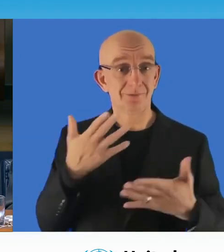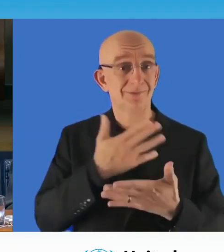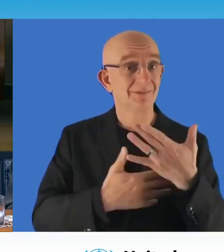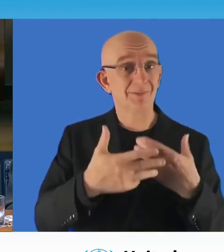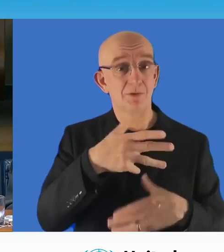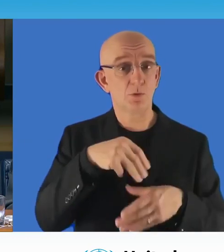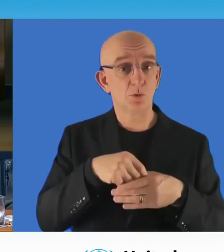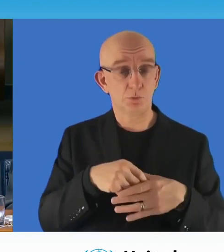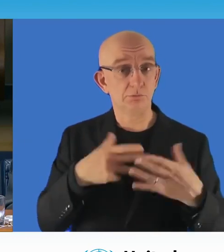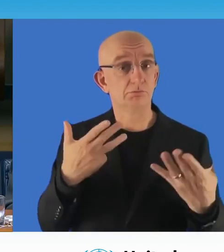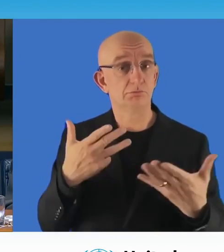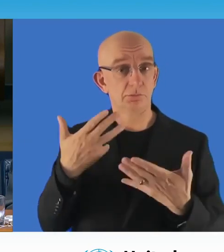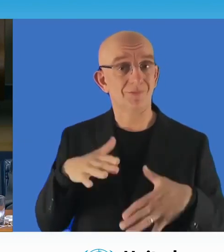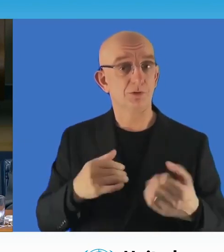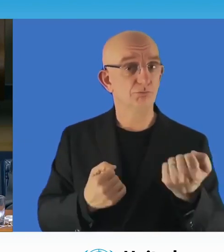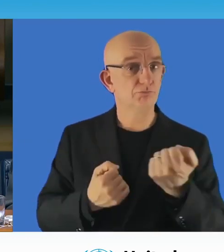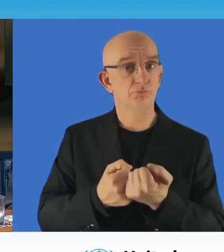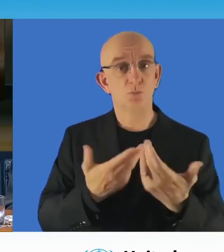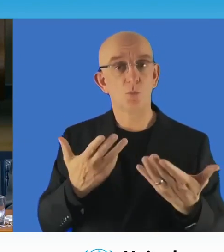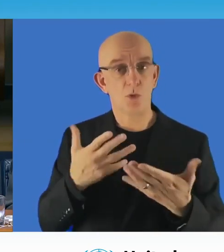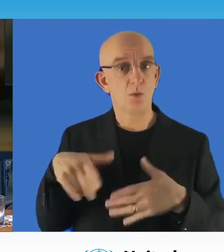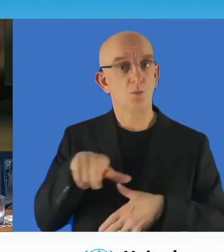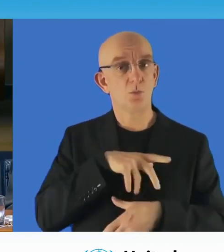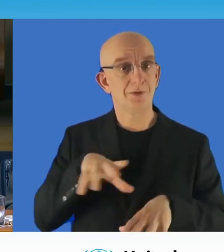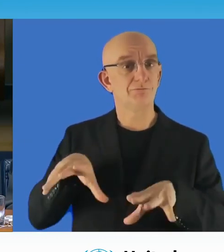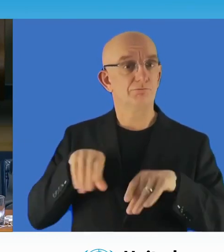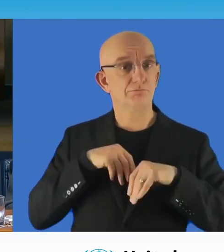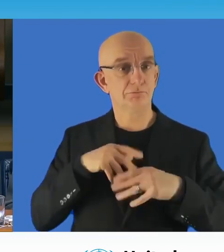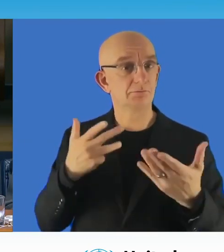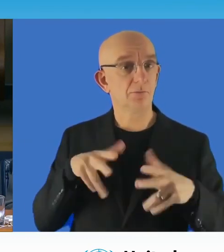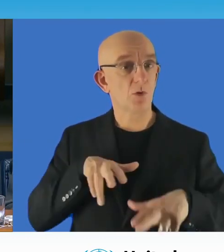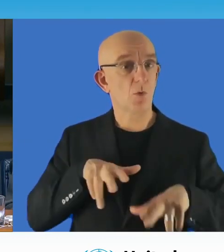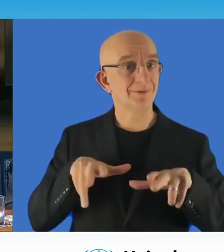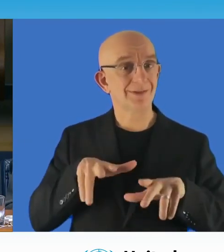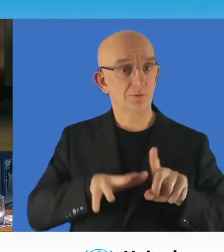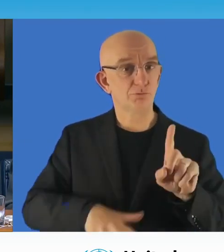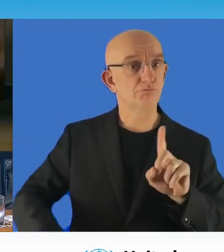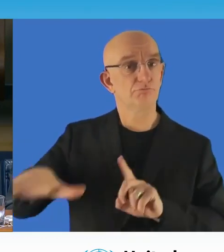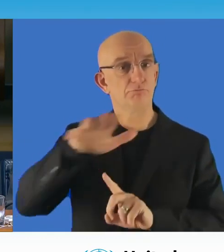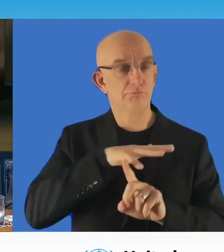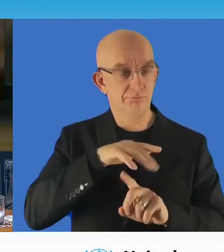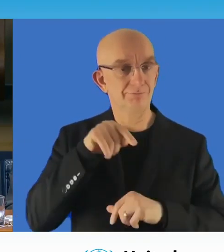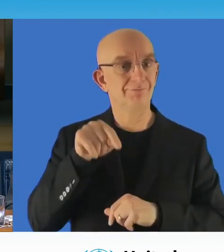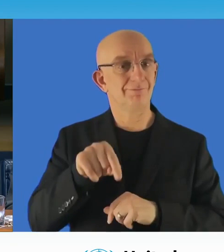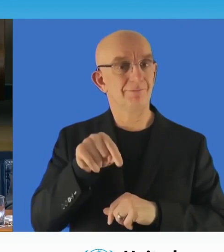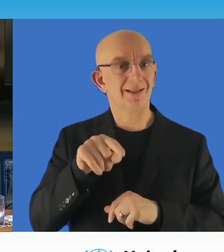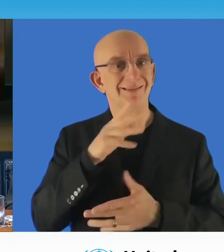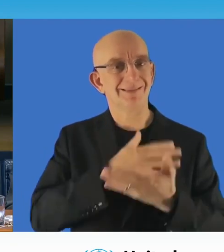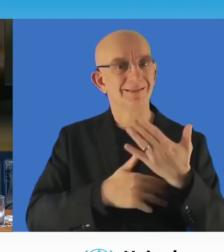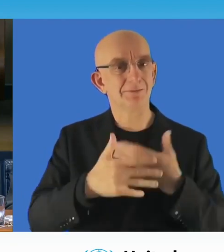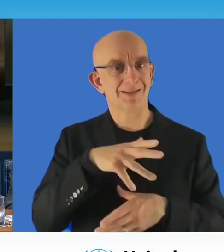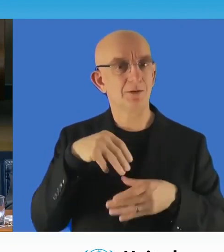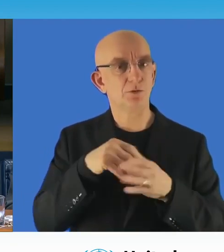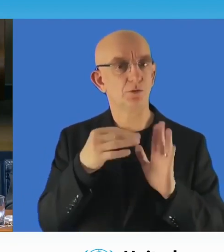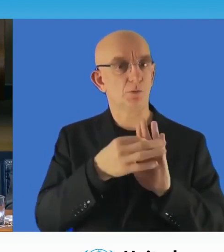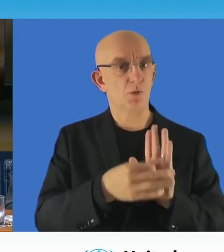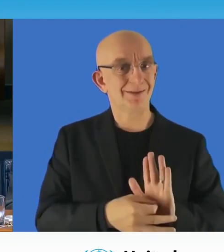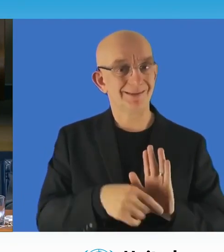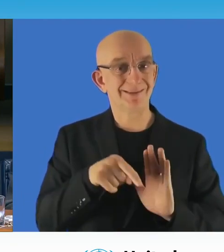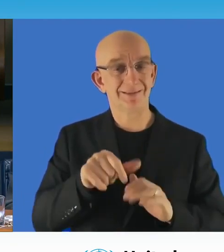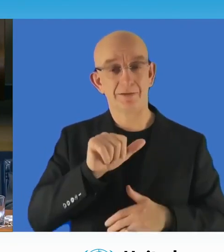2023 our strategy mirrors the undis accountability framework but adapts it to the ILO we're currently